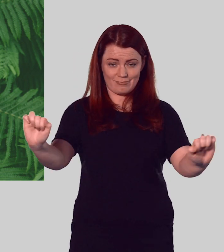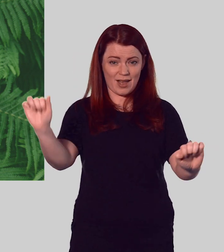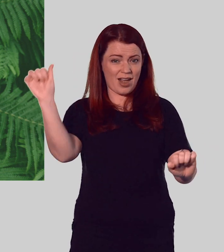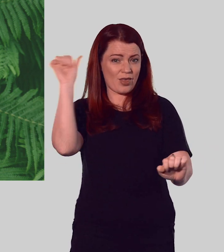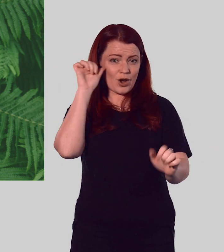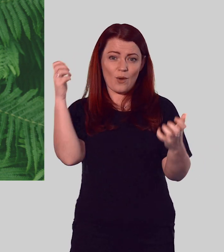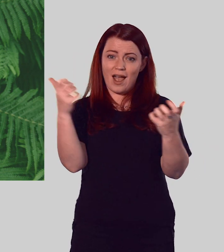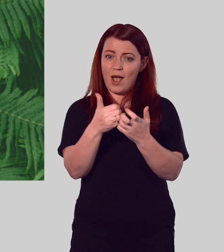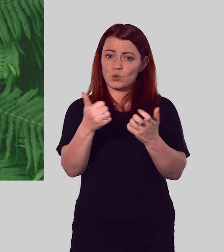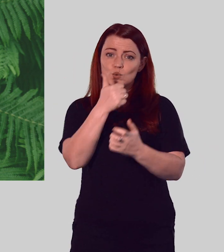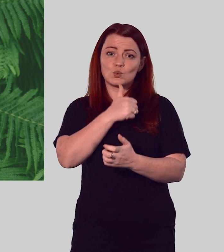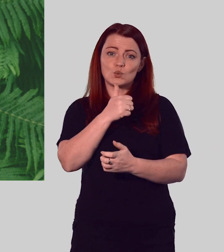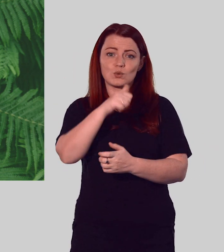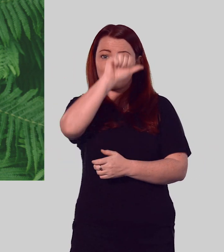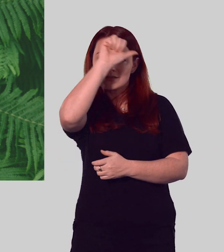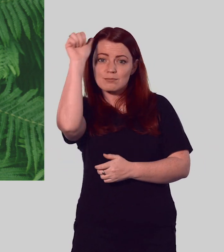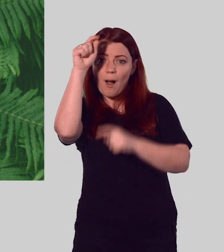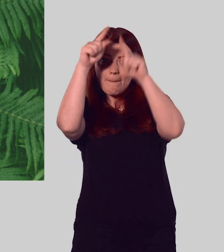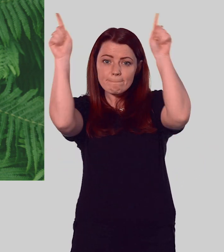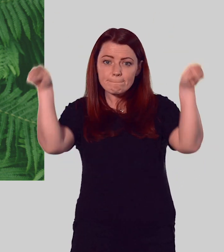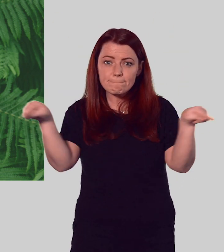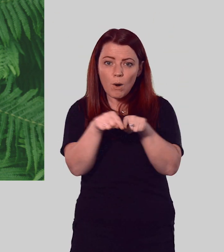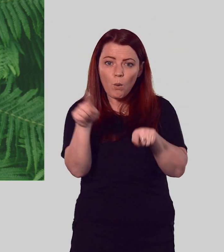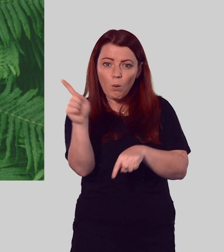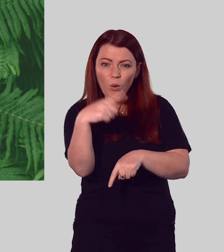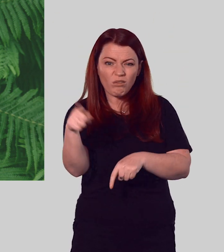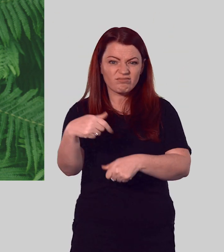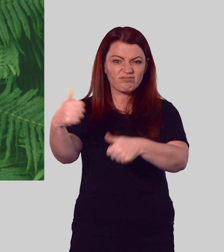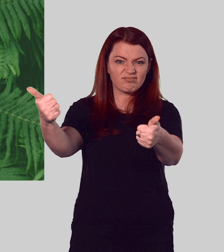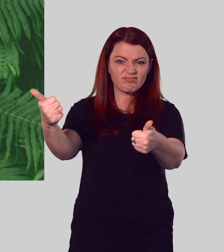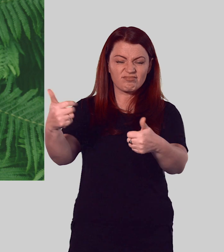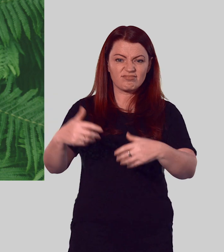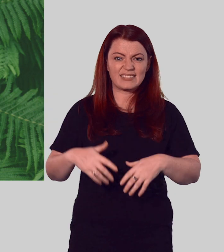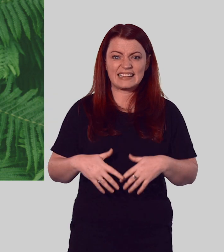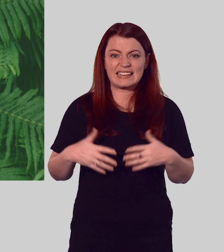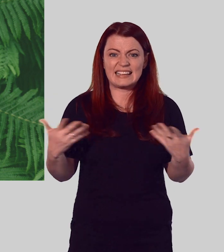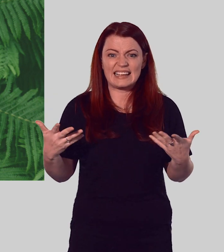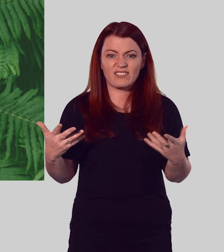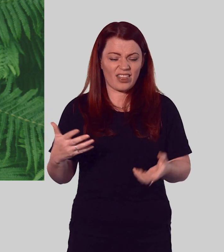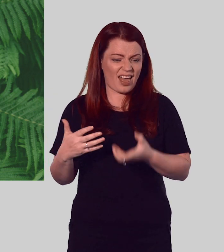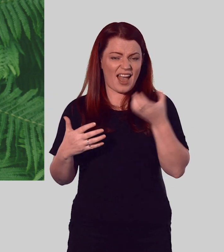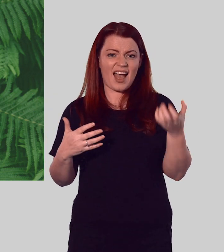smart board, they even know how to use the handheld sensory items within the